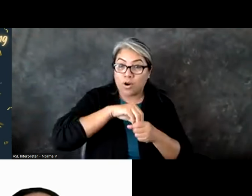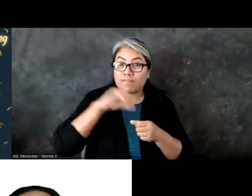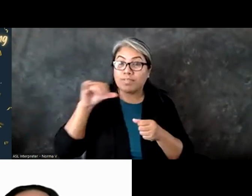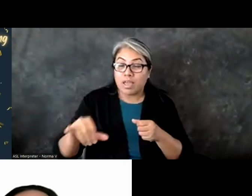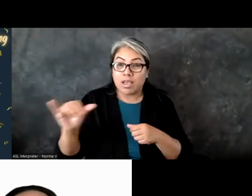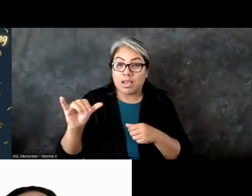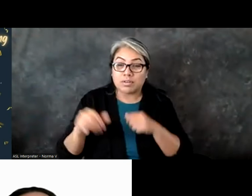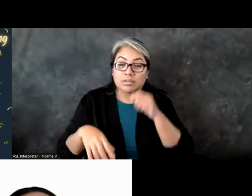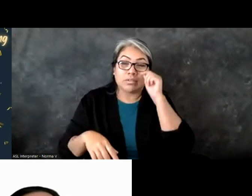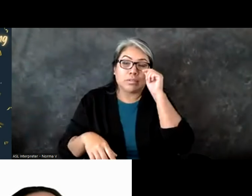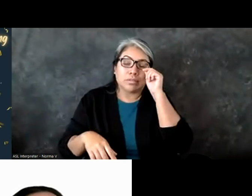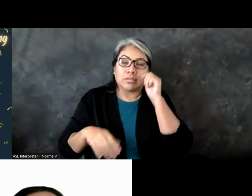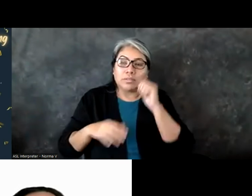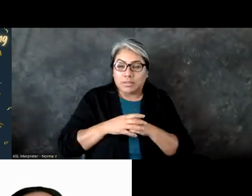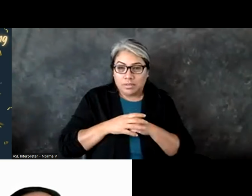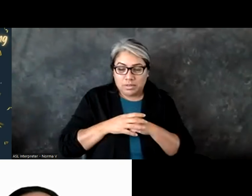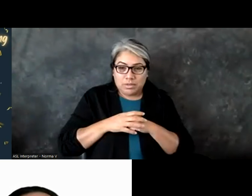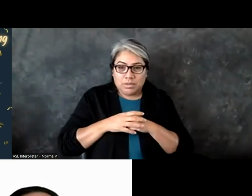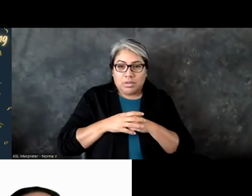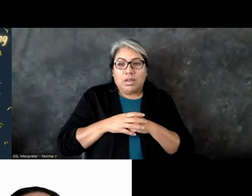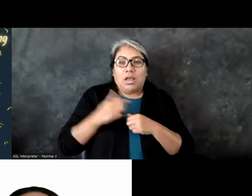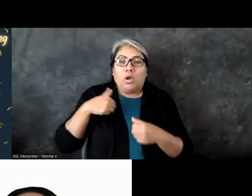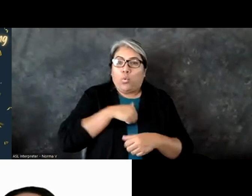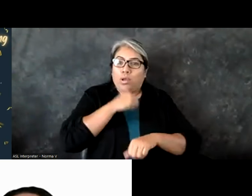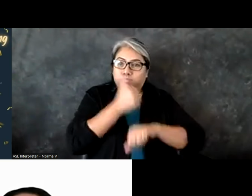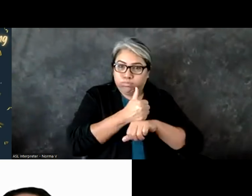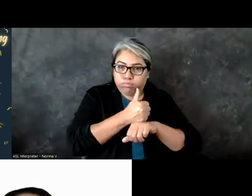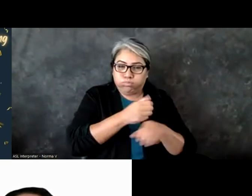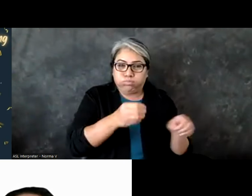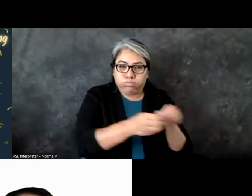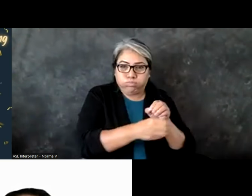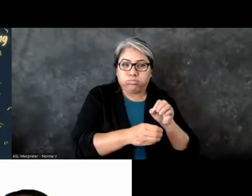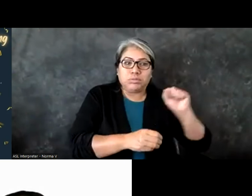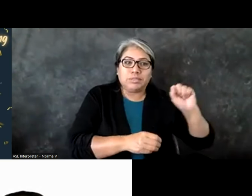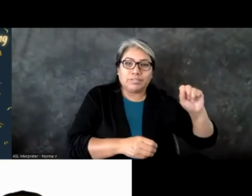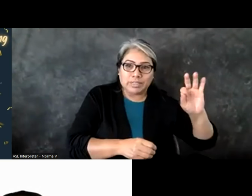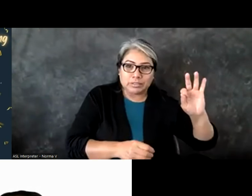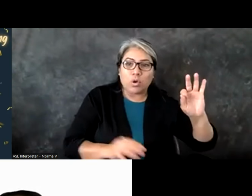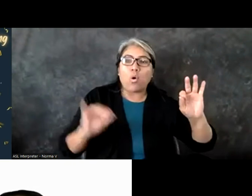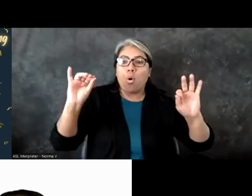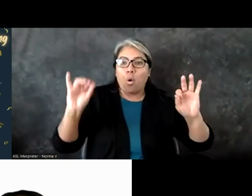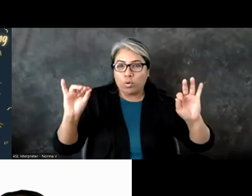stuff that we are doing. We have different programs and